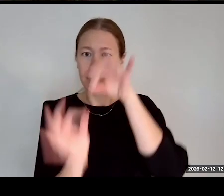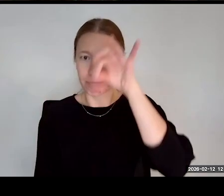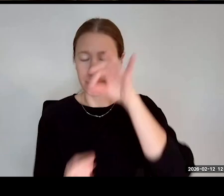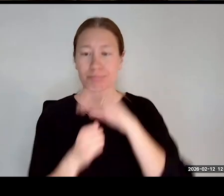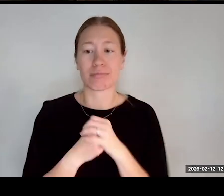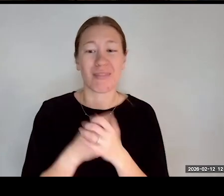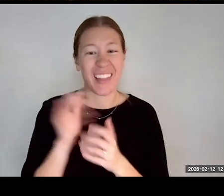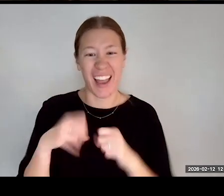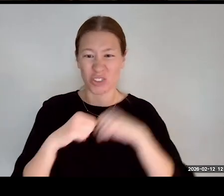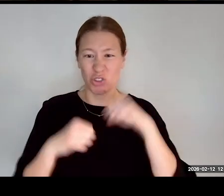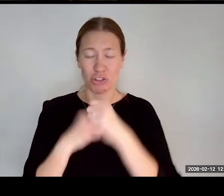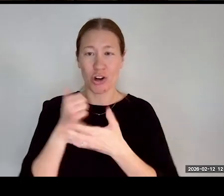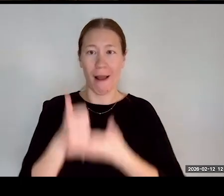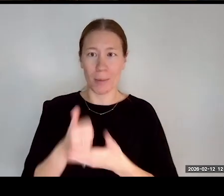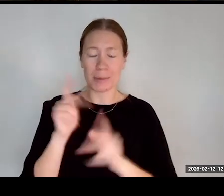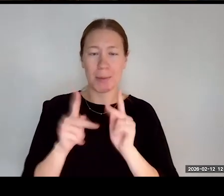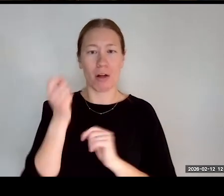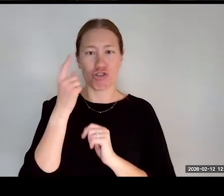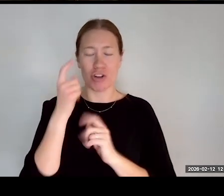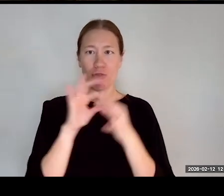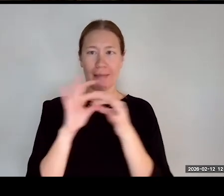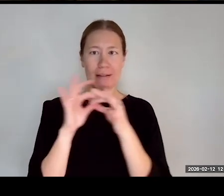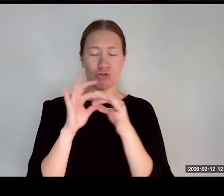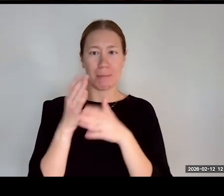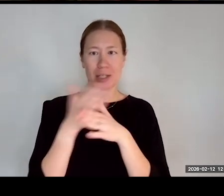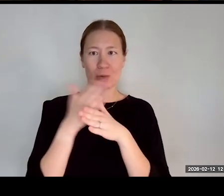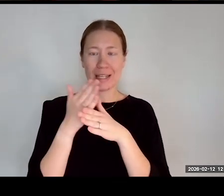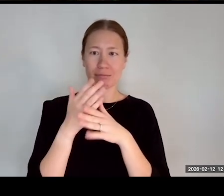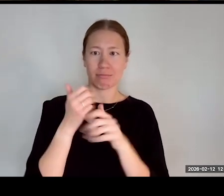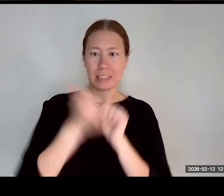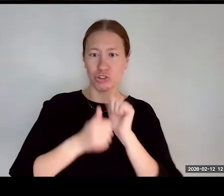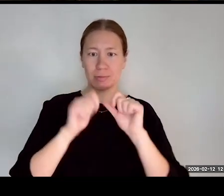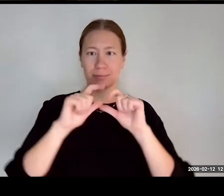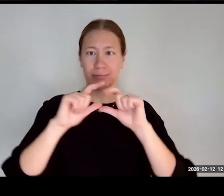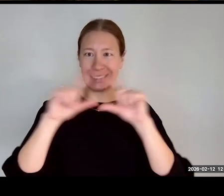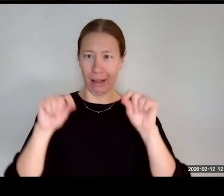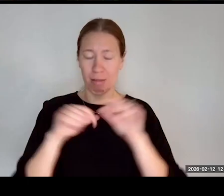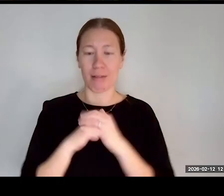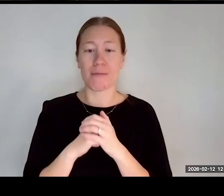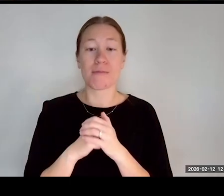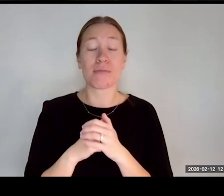to understand the relationship between cells. So if a screen reader was referencing the table